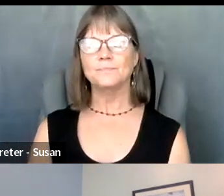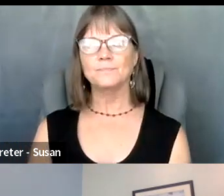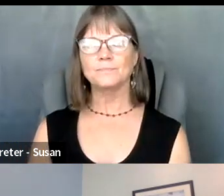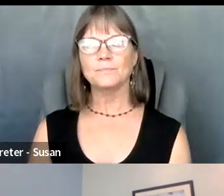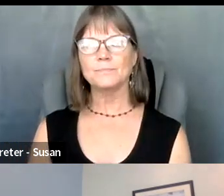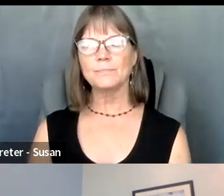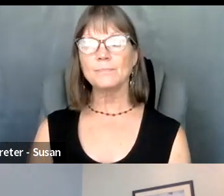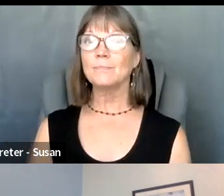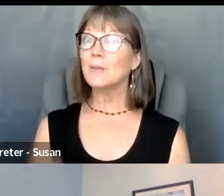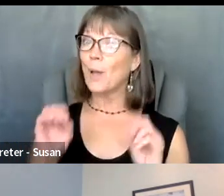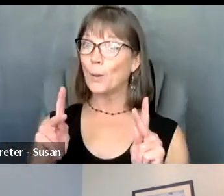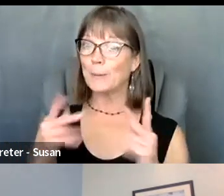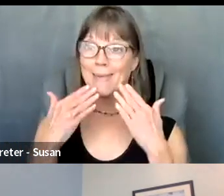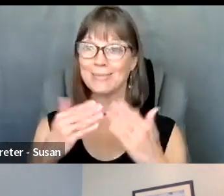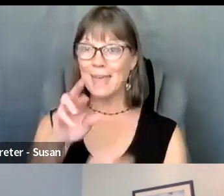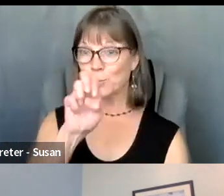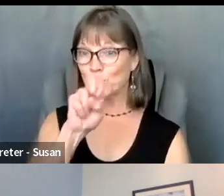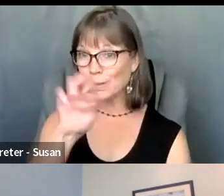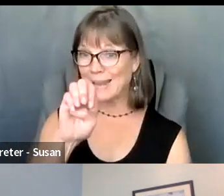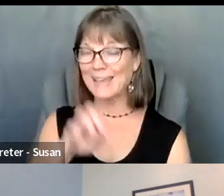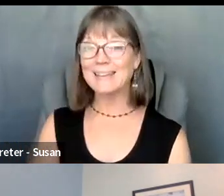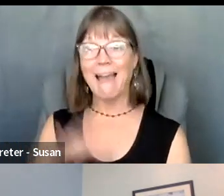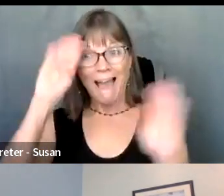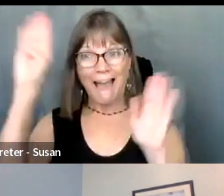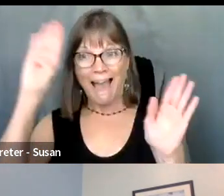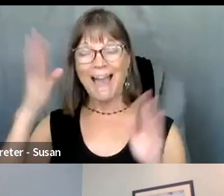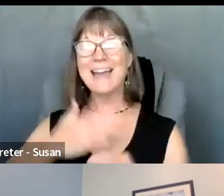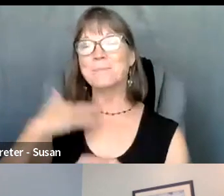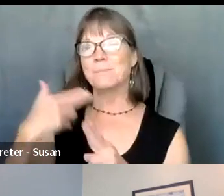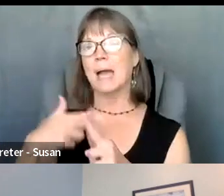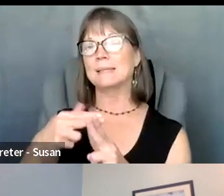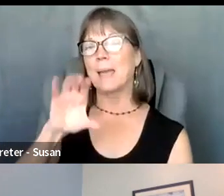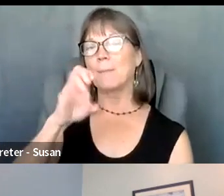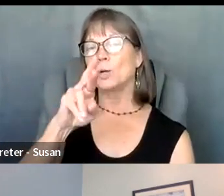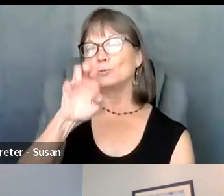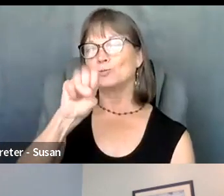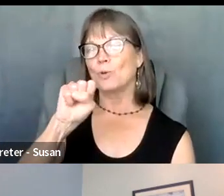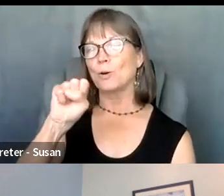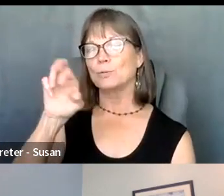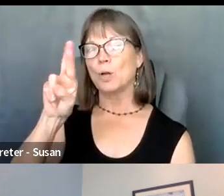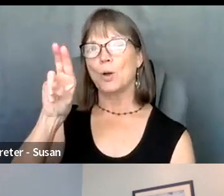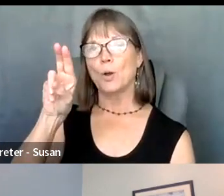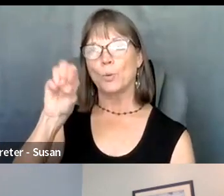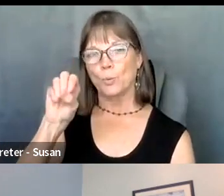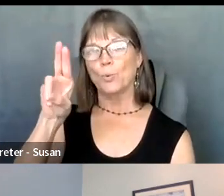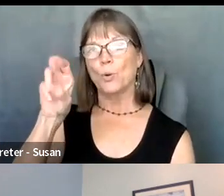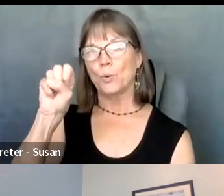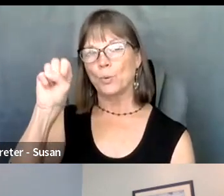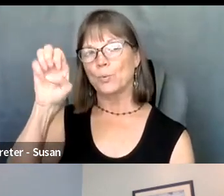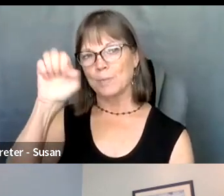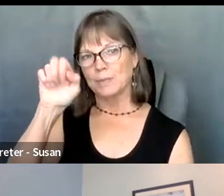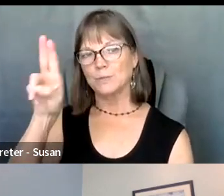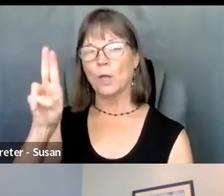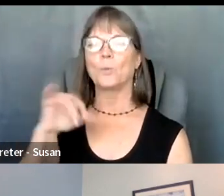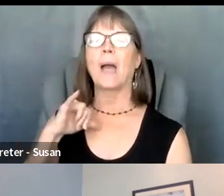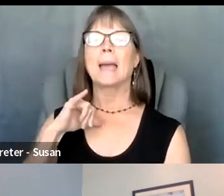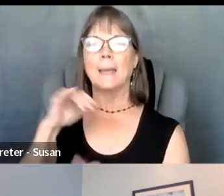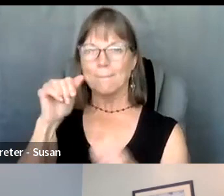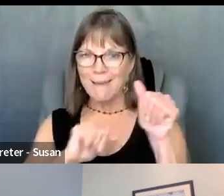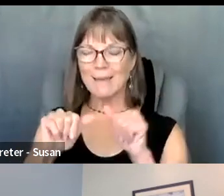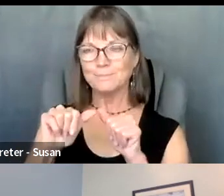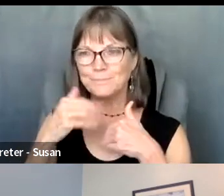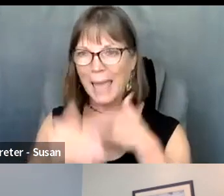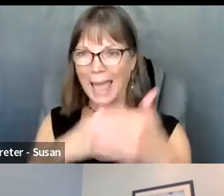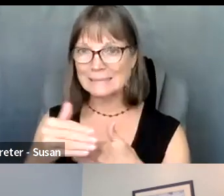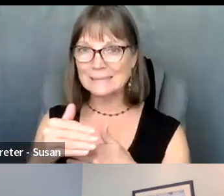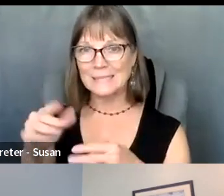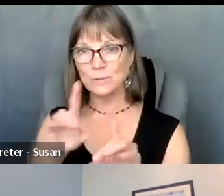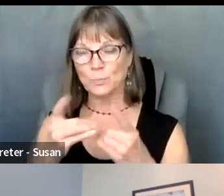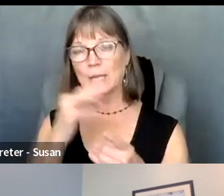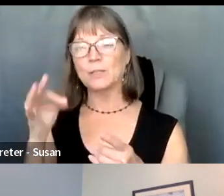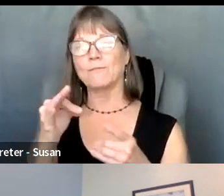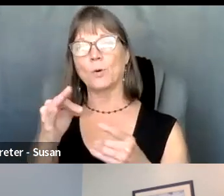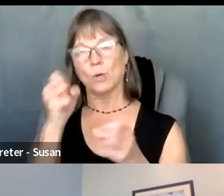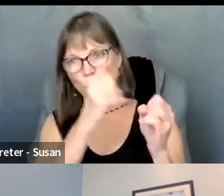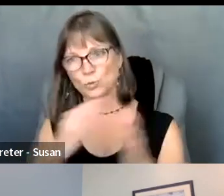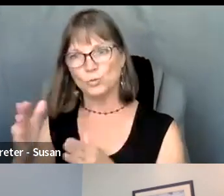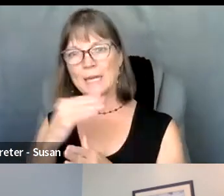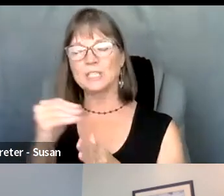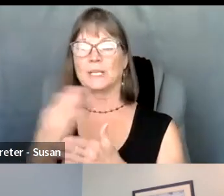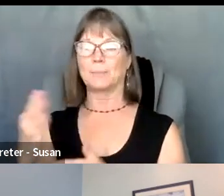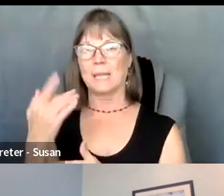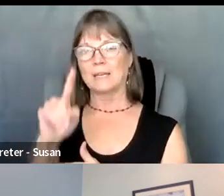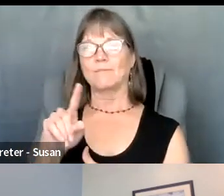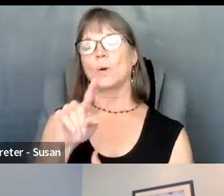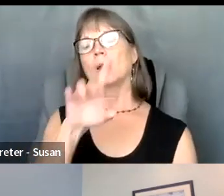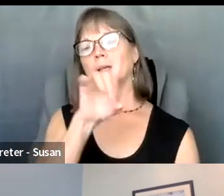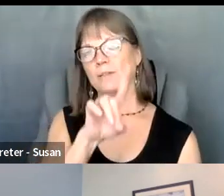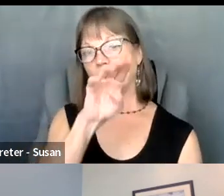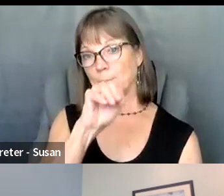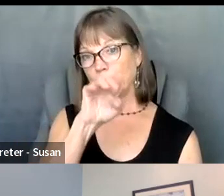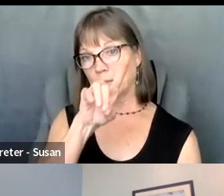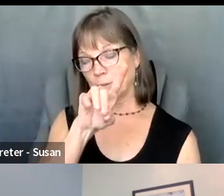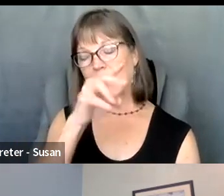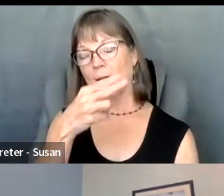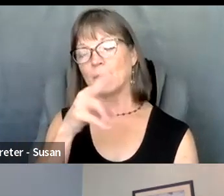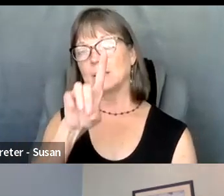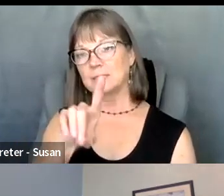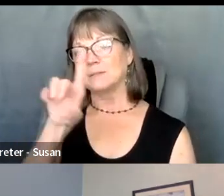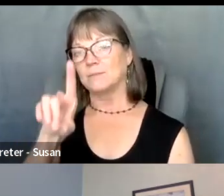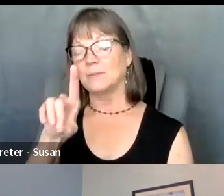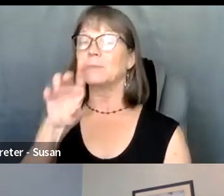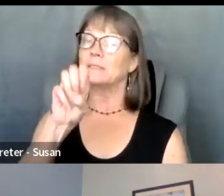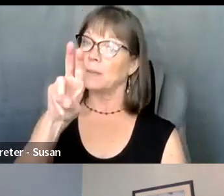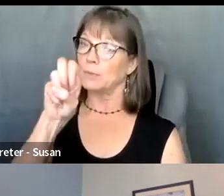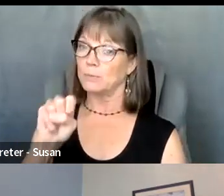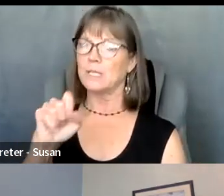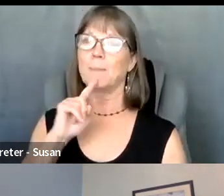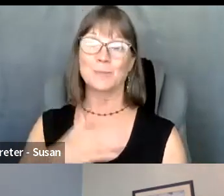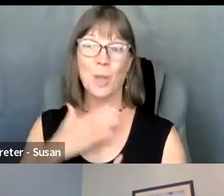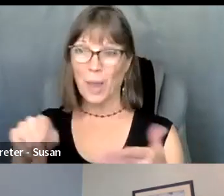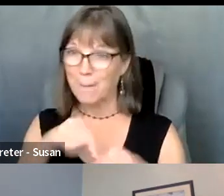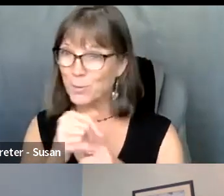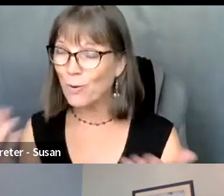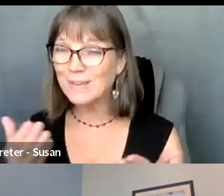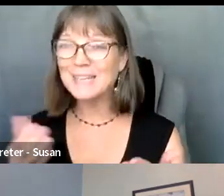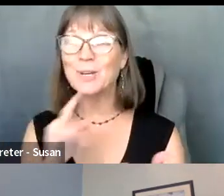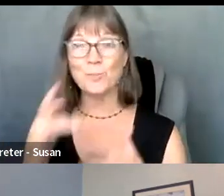Charles Rousseau (he/him): All right. Thank you. Renee. Um Howdy, folks! My name is Charles Russo. I am the acting director of Strategy and planning for the division of mental health, developmental disabilities and substance use services. I'm: so glad that we have all of you all here today really excited about this meeting.